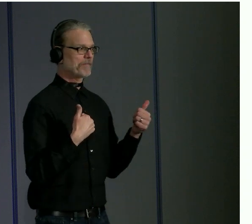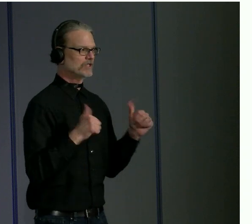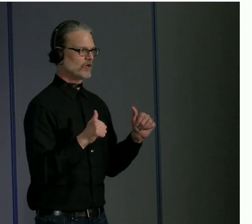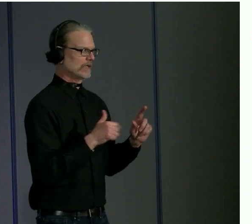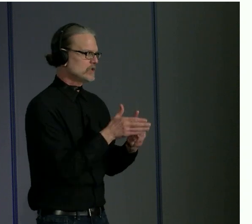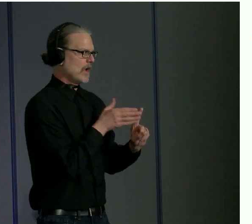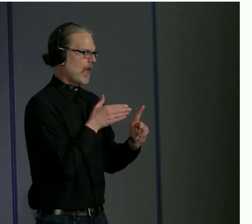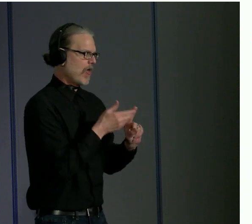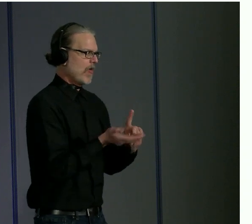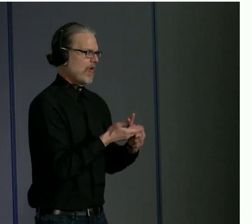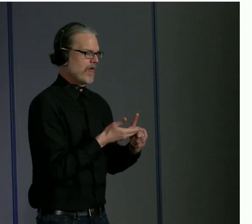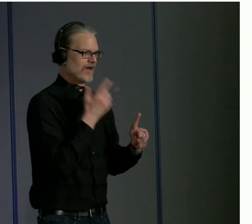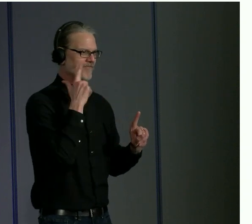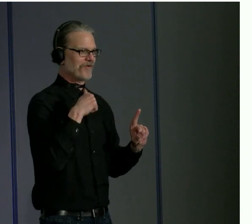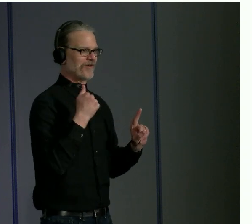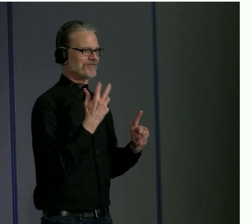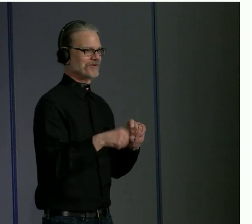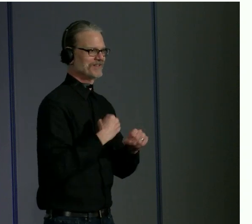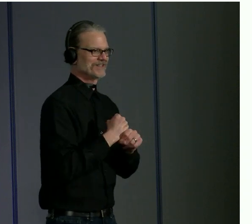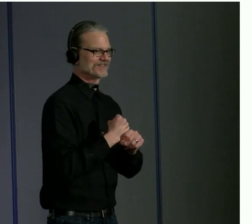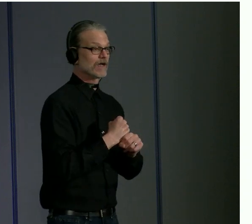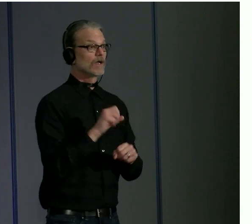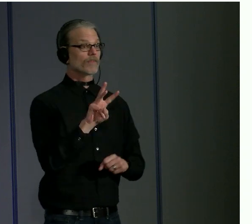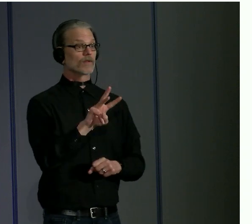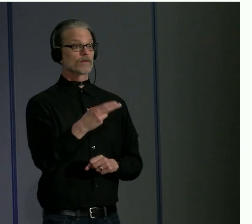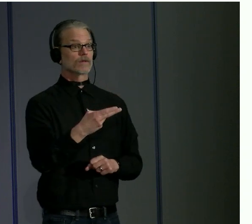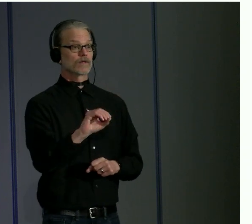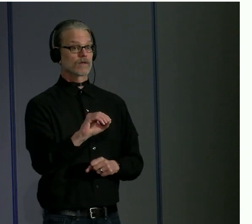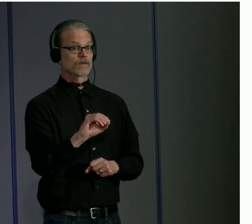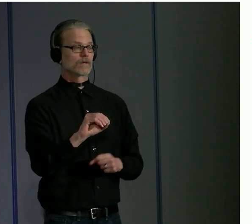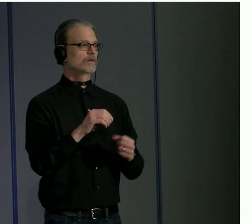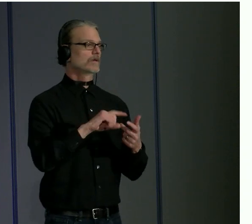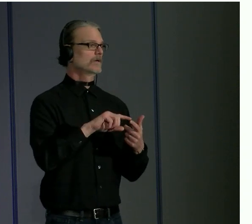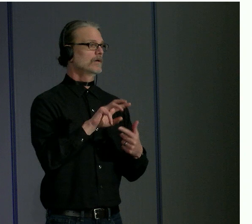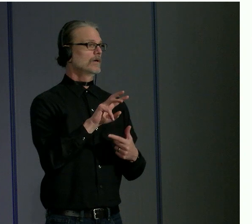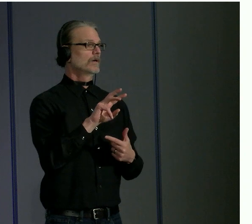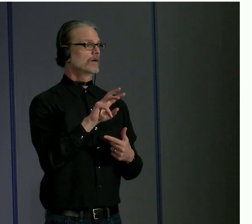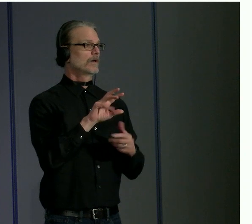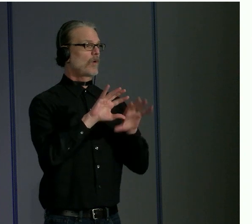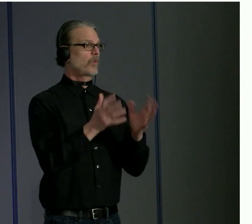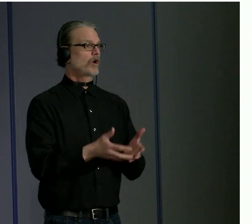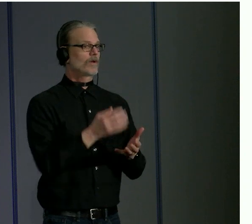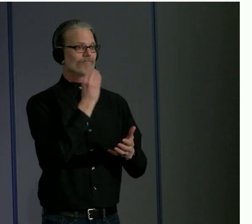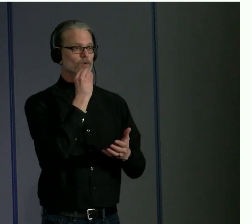I will say World Health Organization and the world food program are currently working on all of their